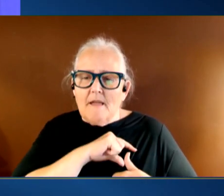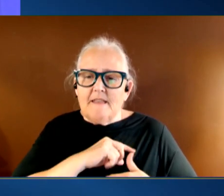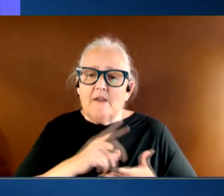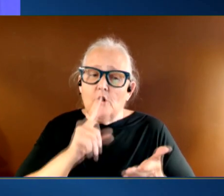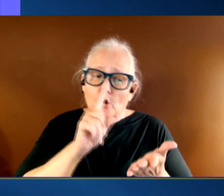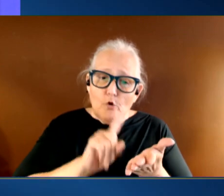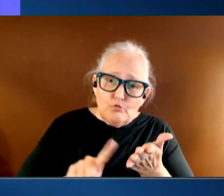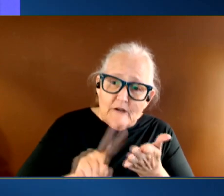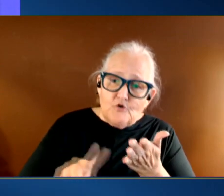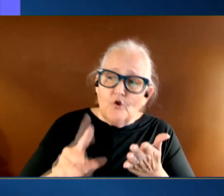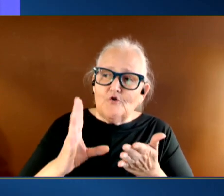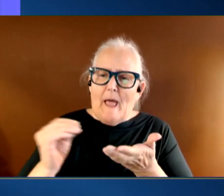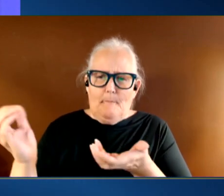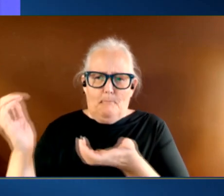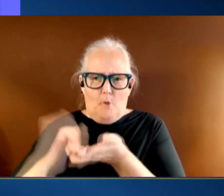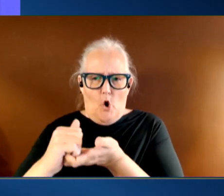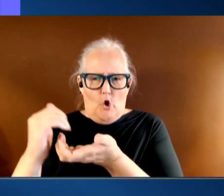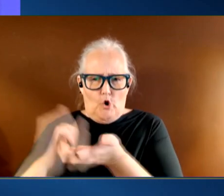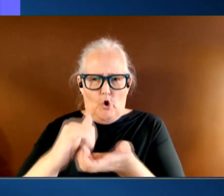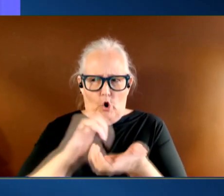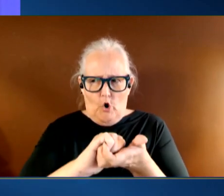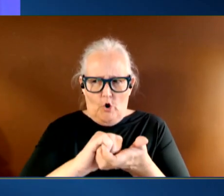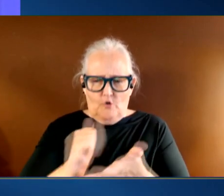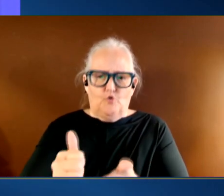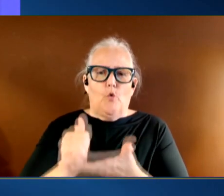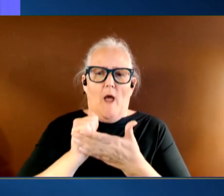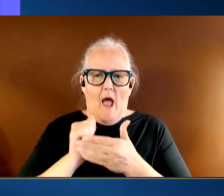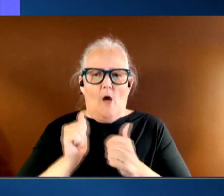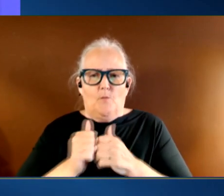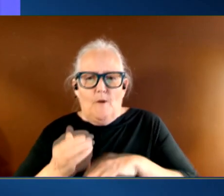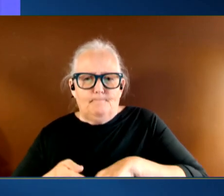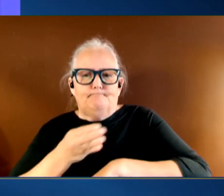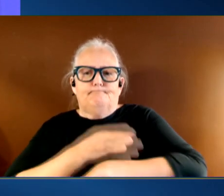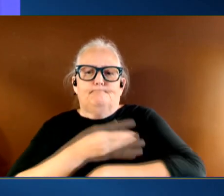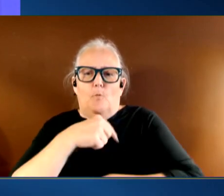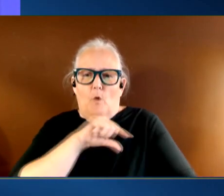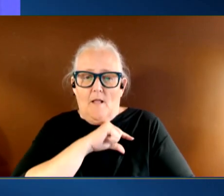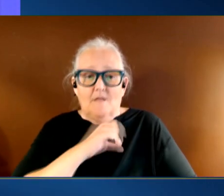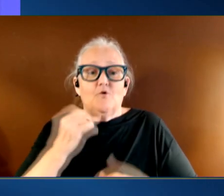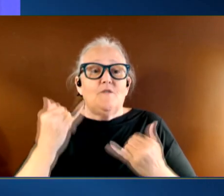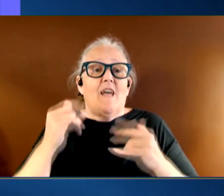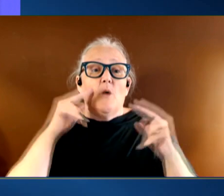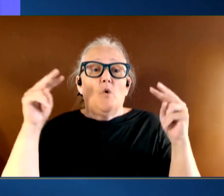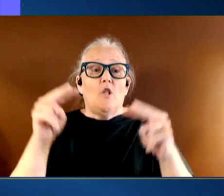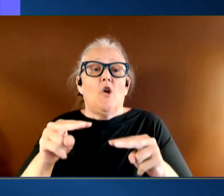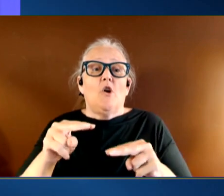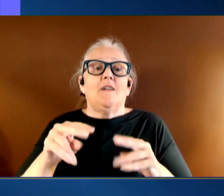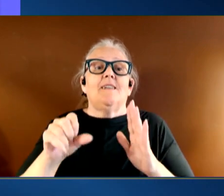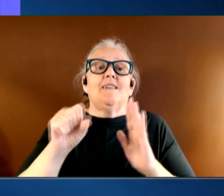all to that effort. And so, our next panel is on state and private sector innovations in sickle